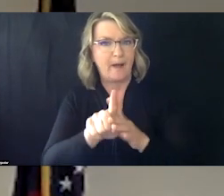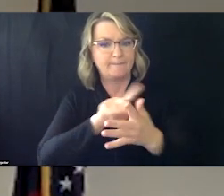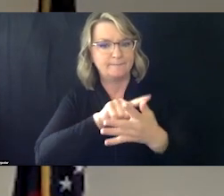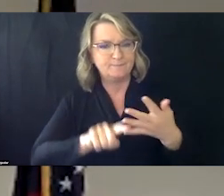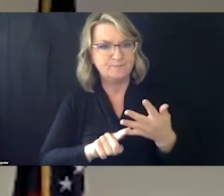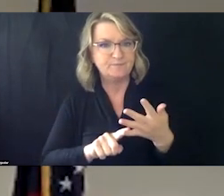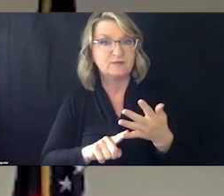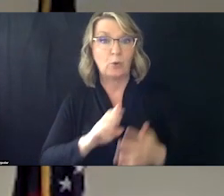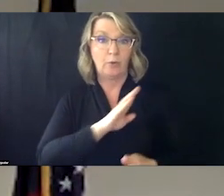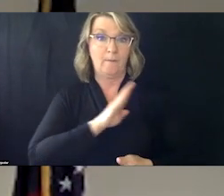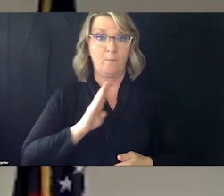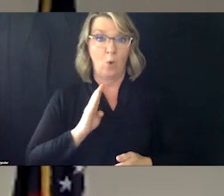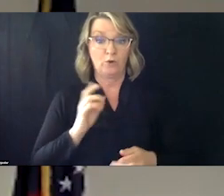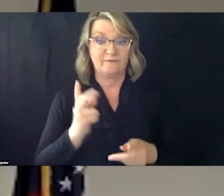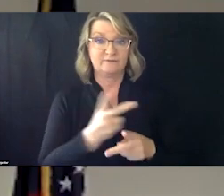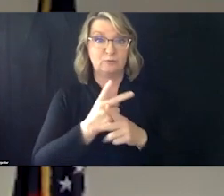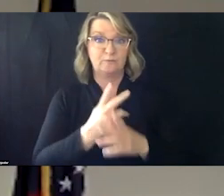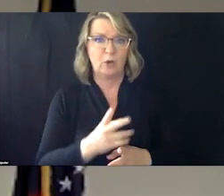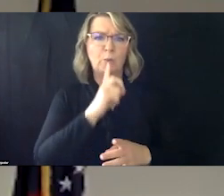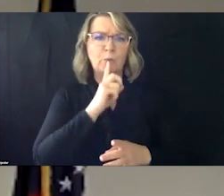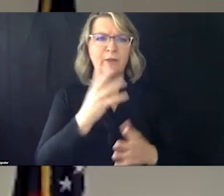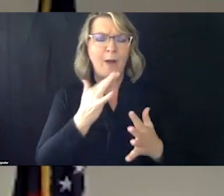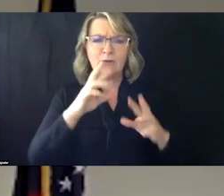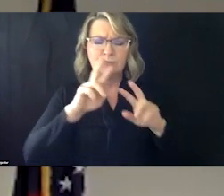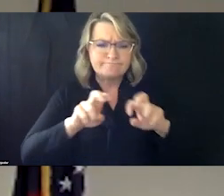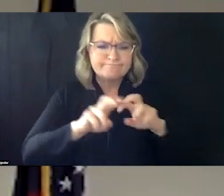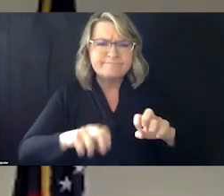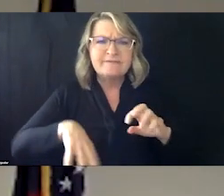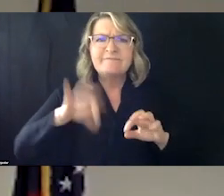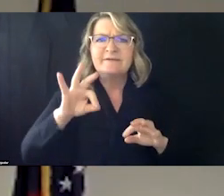Supervisors really wanted to get to the bottom of this I wanted to get to the bottom of this